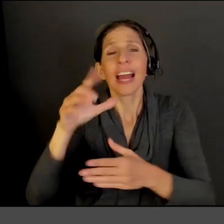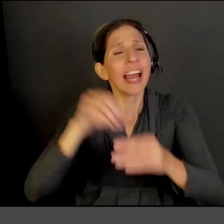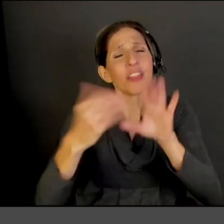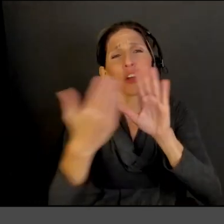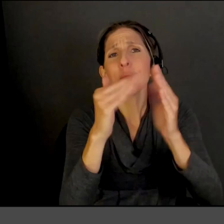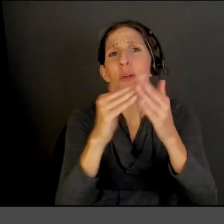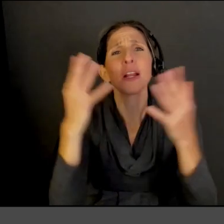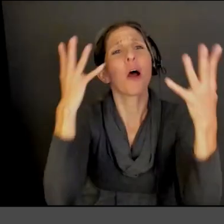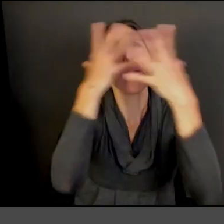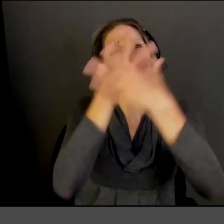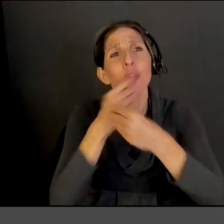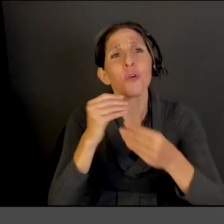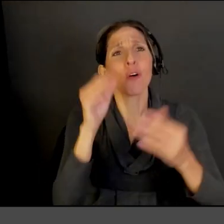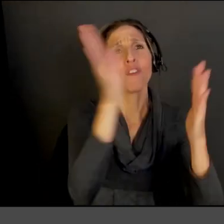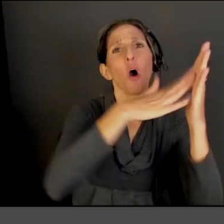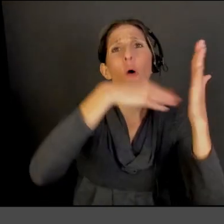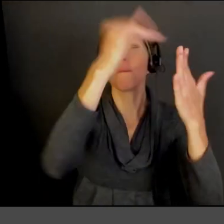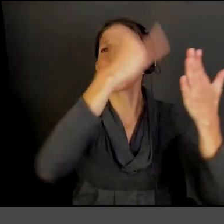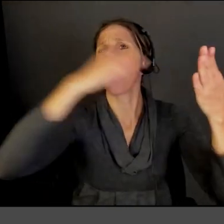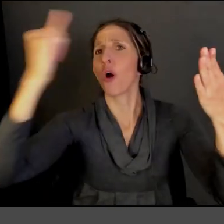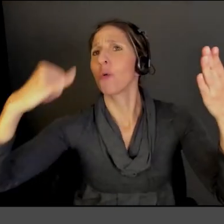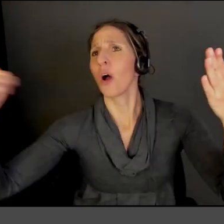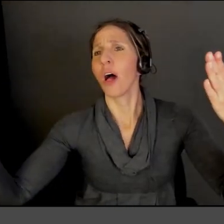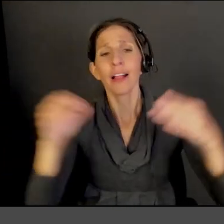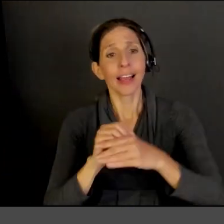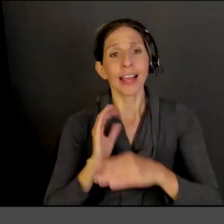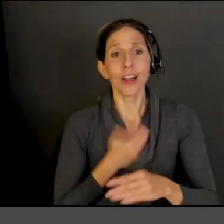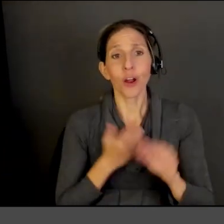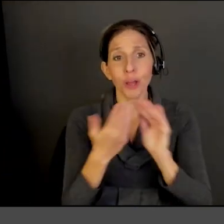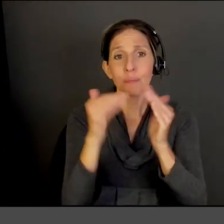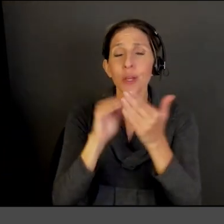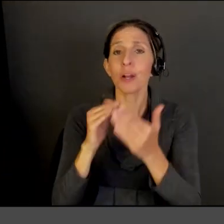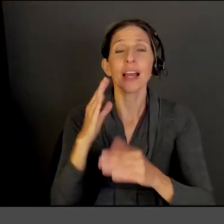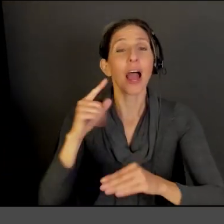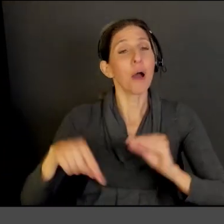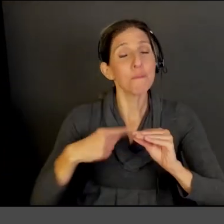HOW GREAT IS THAT AS OPPOSED TO ACCEPTING A STALE, HYPNOTIC